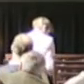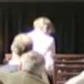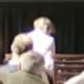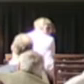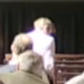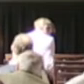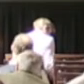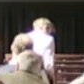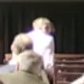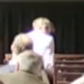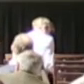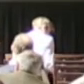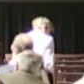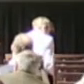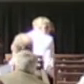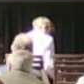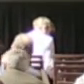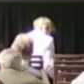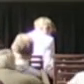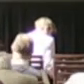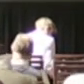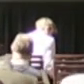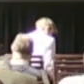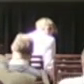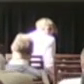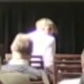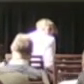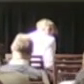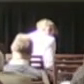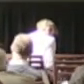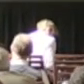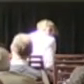Australian Statistician and the ABS I'd like to welcome you here in Canberra to